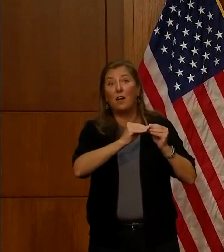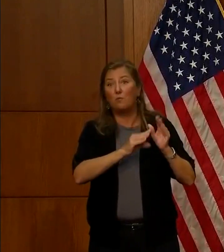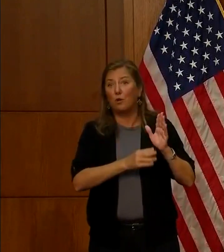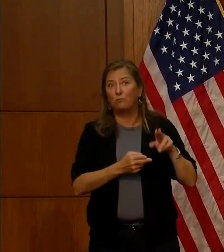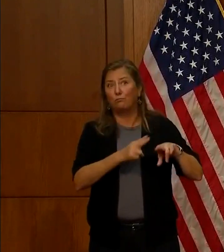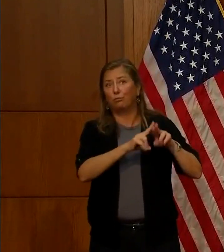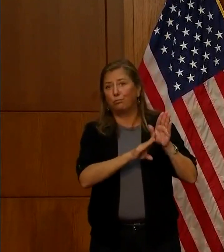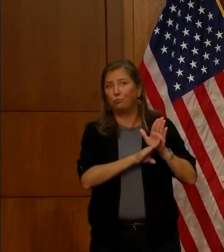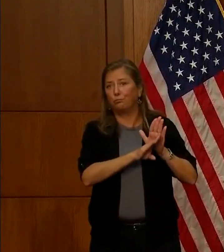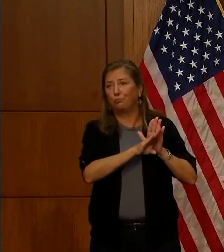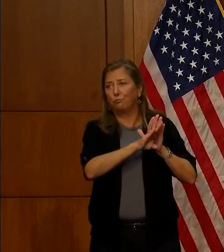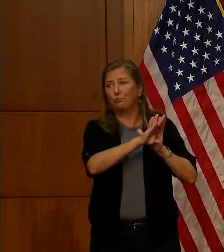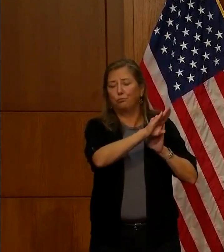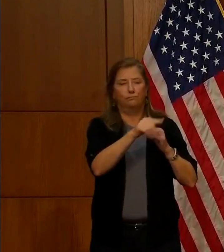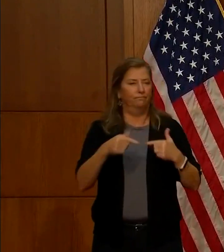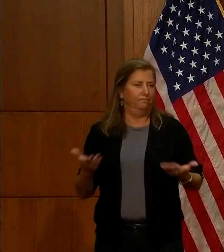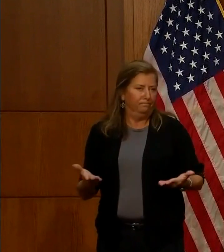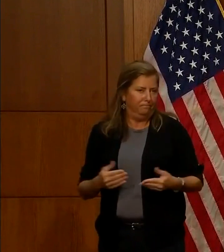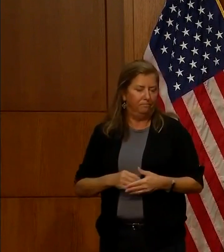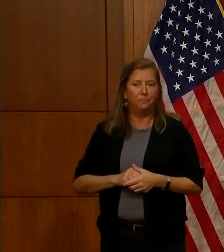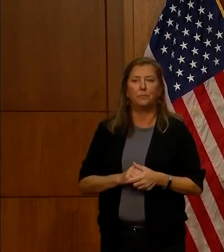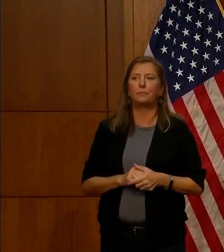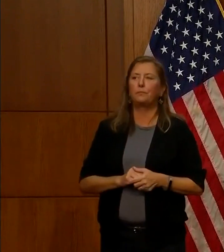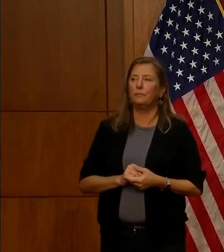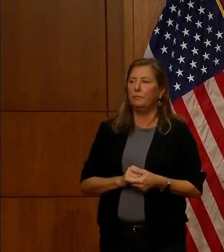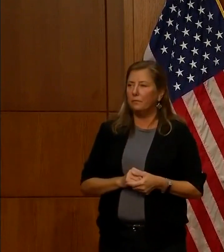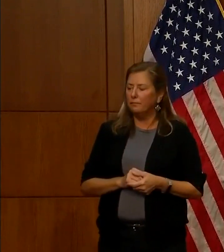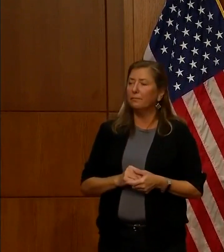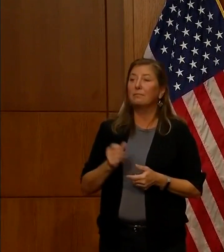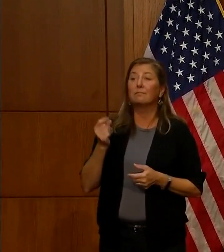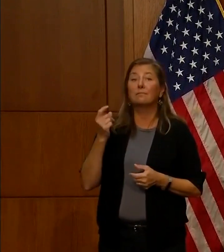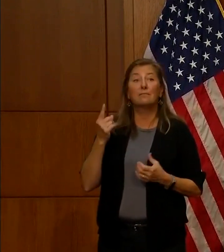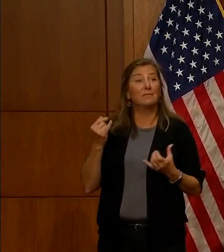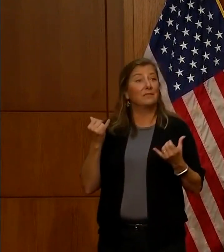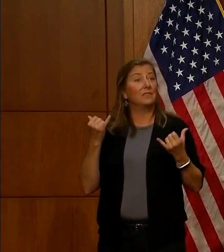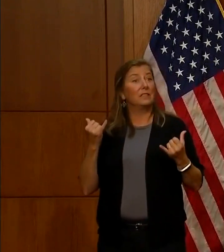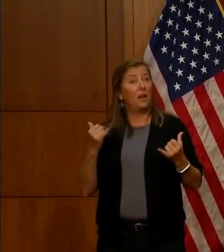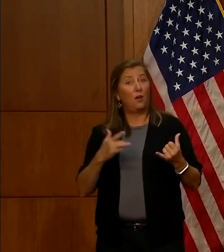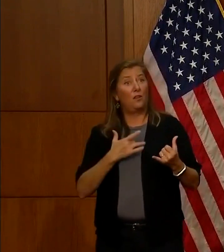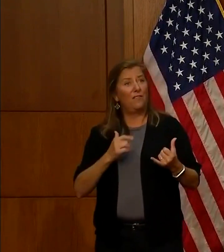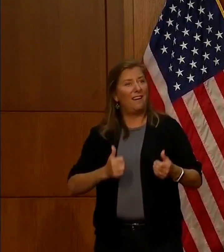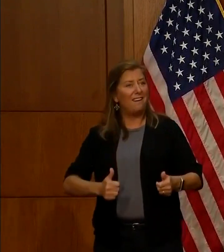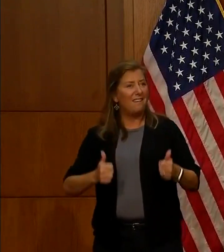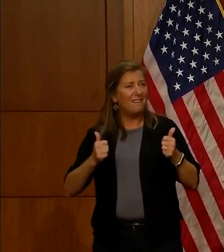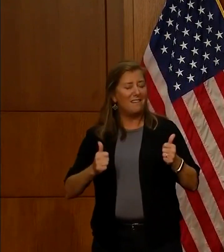YOU ALL HAVE HEARD THAT ARE SEEING THEIR CASE COUNTS